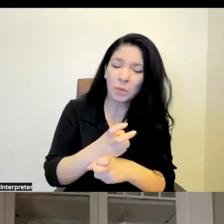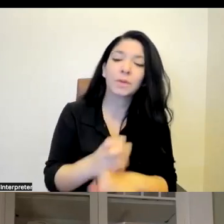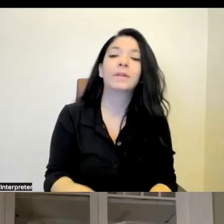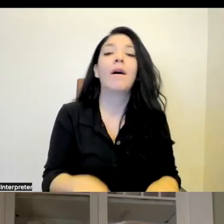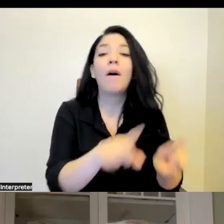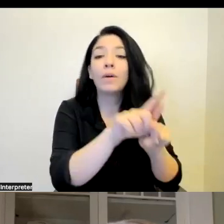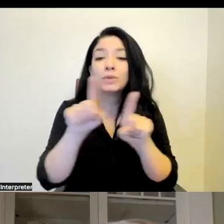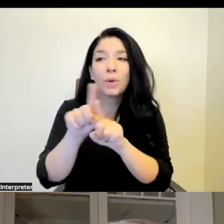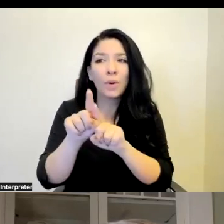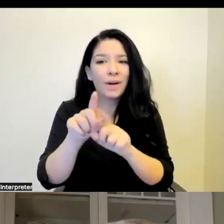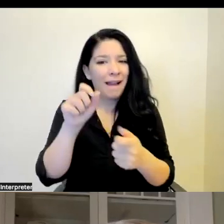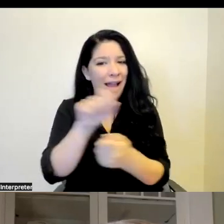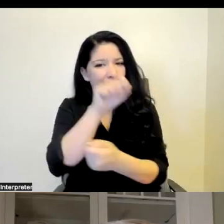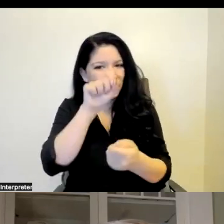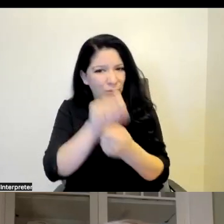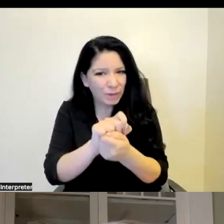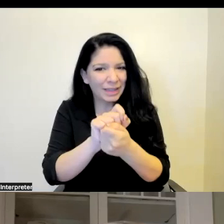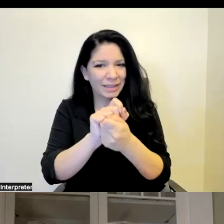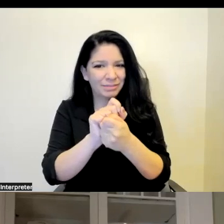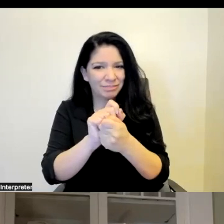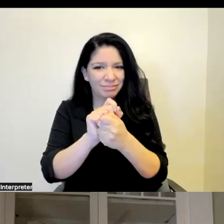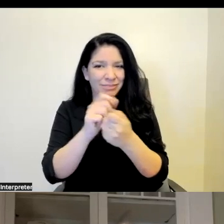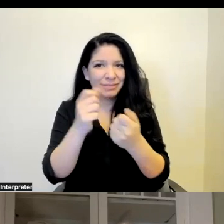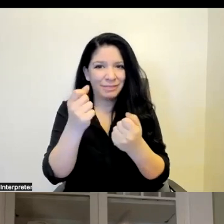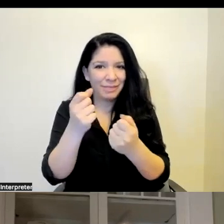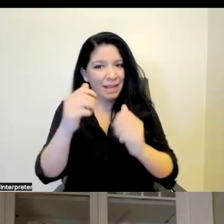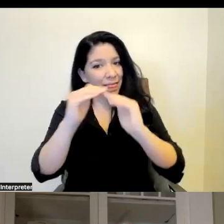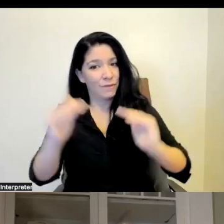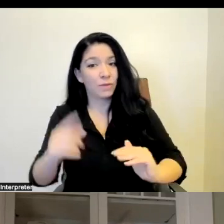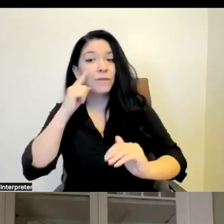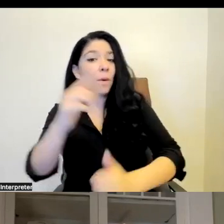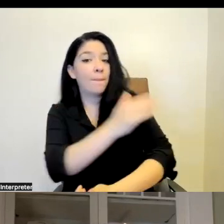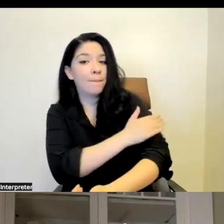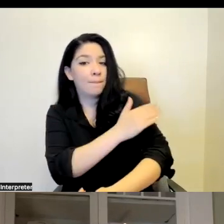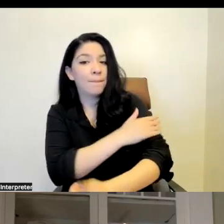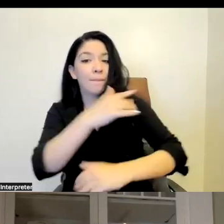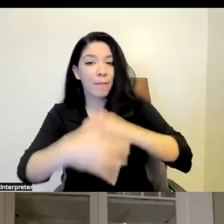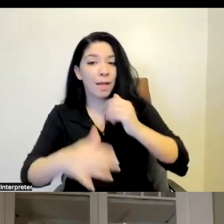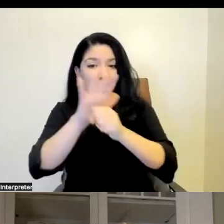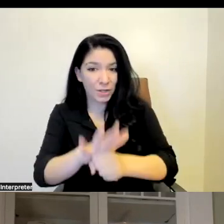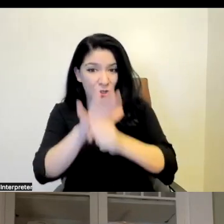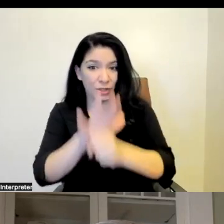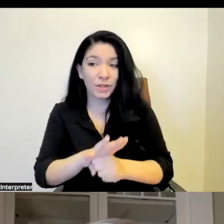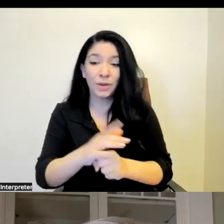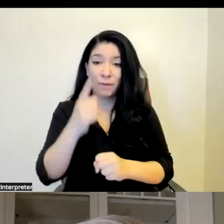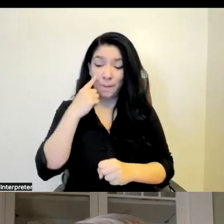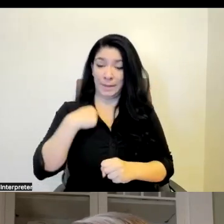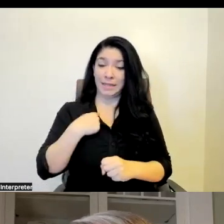get accurate levels. Like I know my blood pressure is very subjective to stress. Like many folks. So